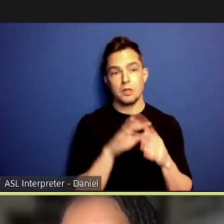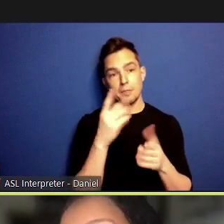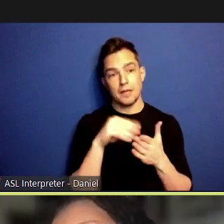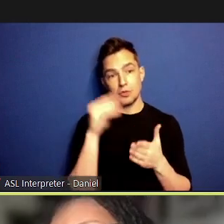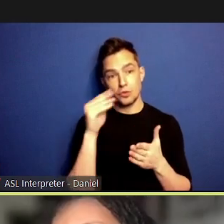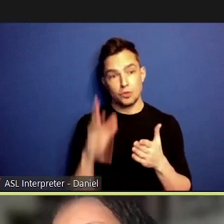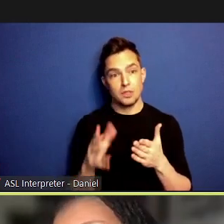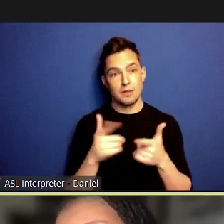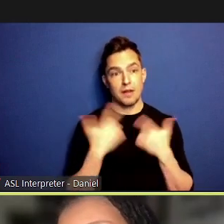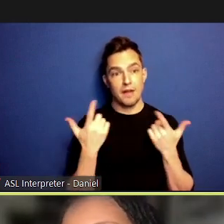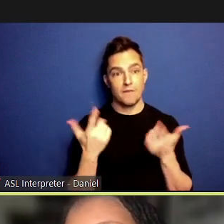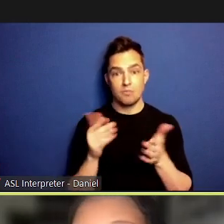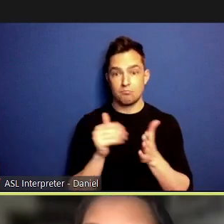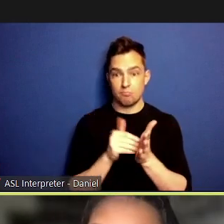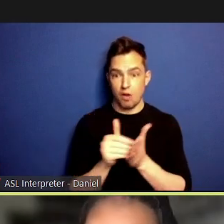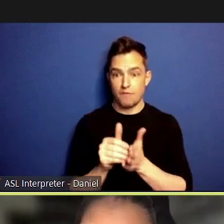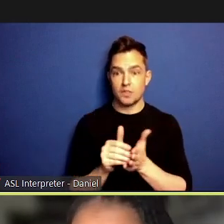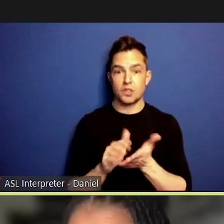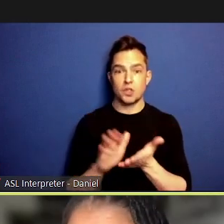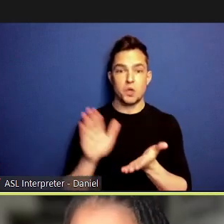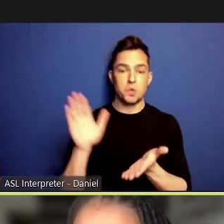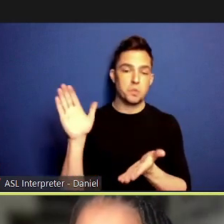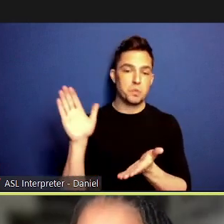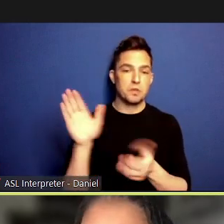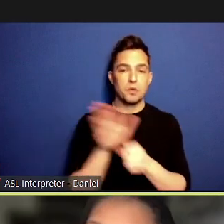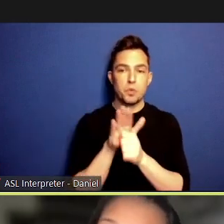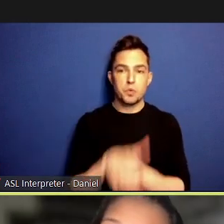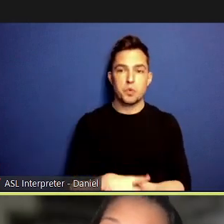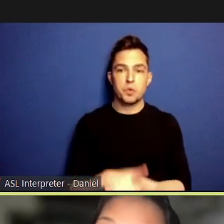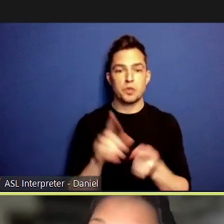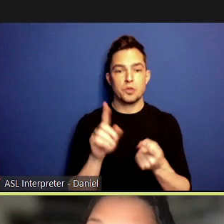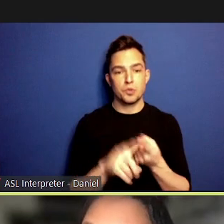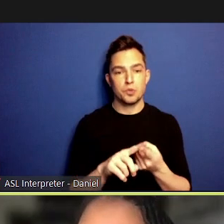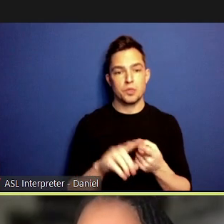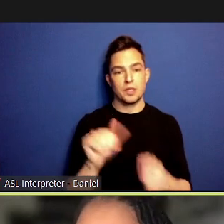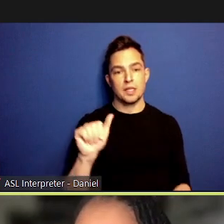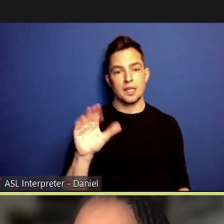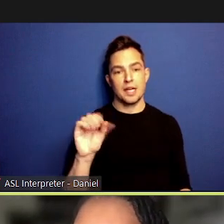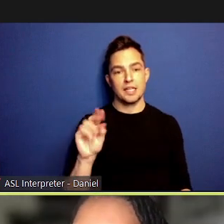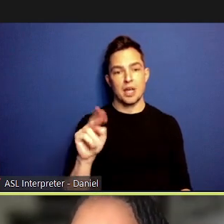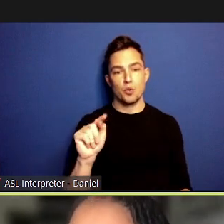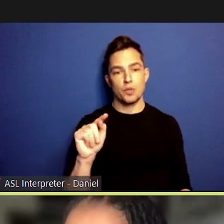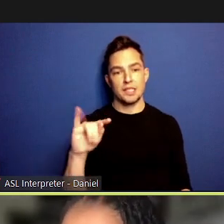are often reduced to forms of accounting. I think about the historical and contemporary